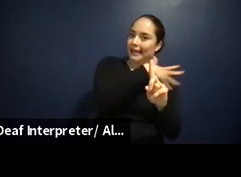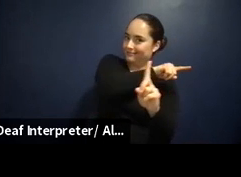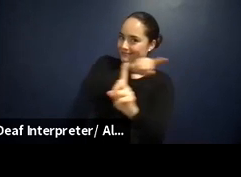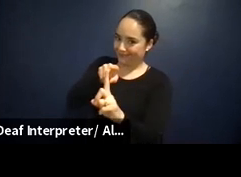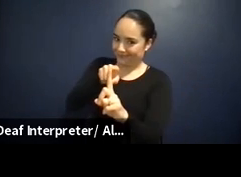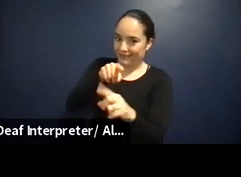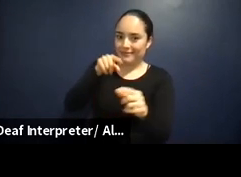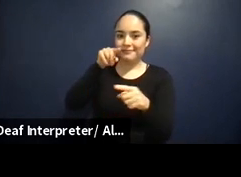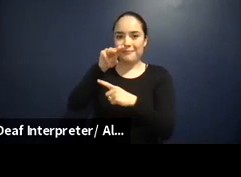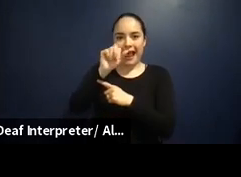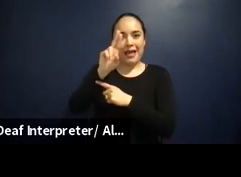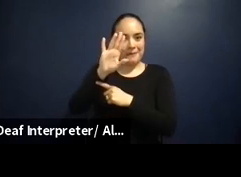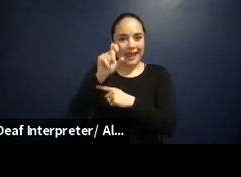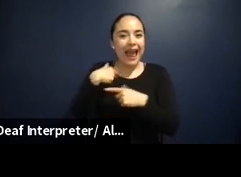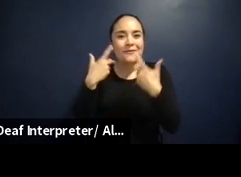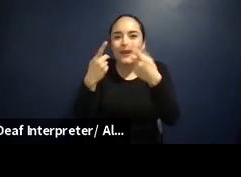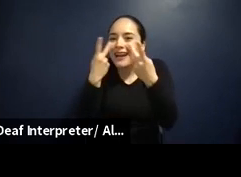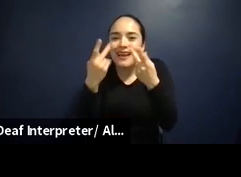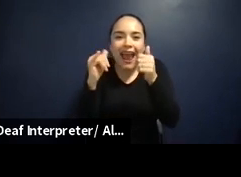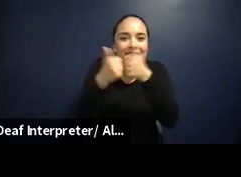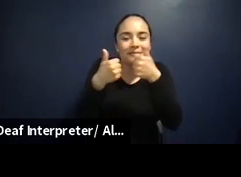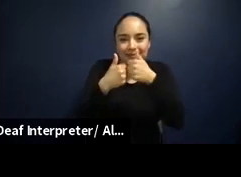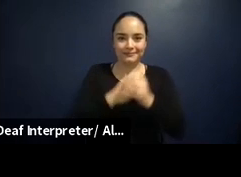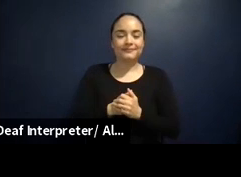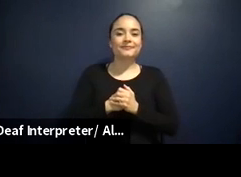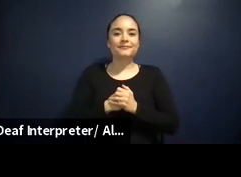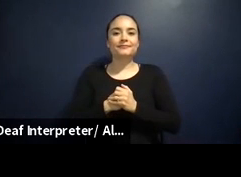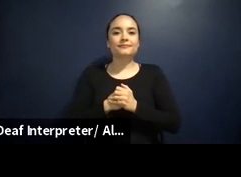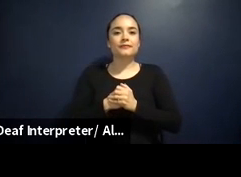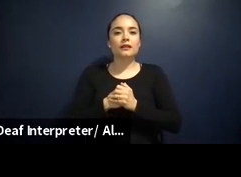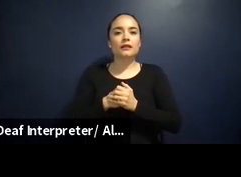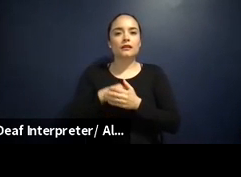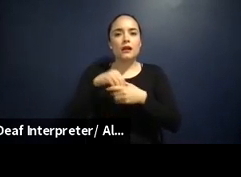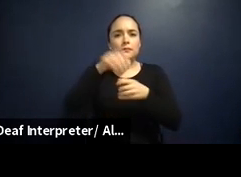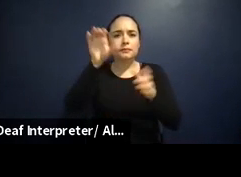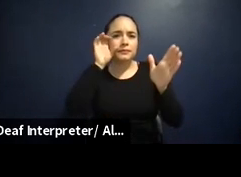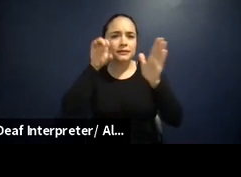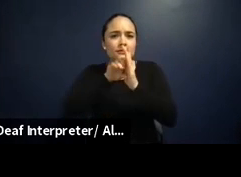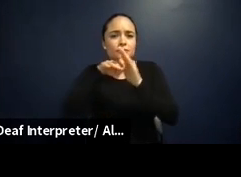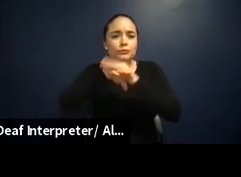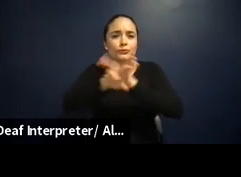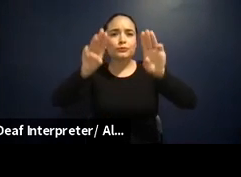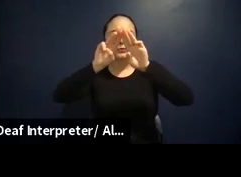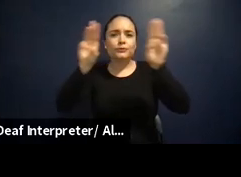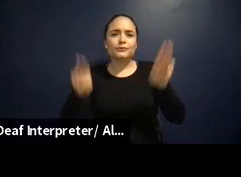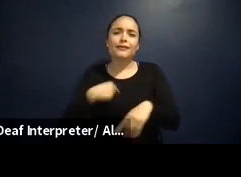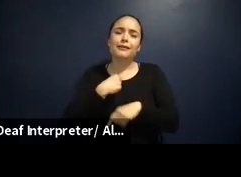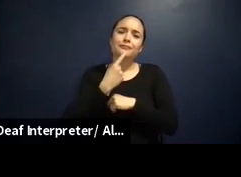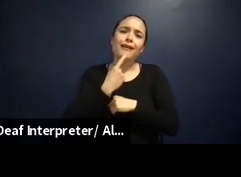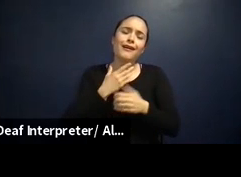So there's our rotunda. I miss our rotunda at the museum, but, yeah, that's some marble flooring